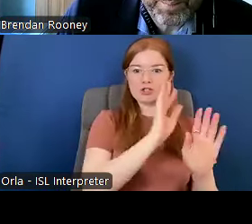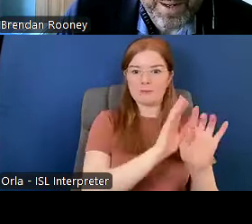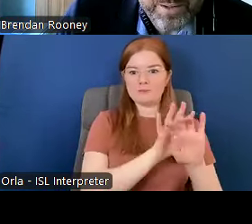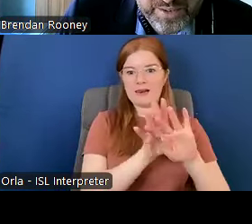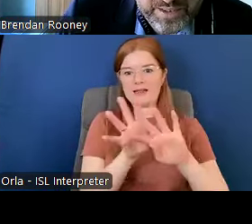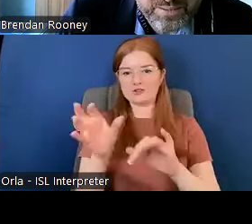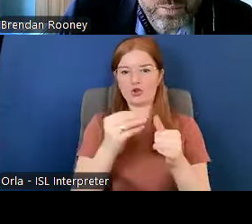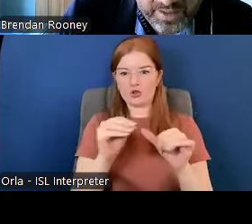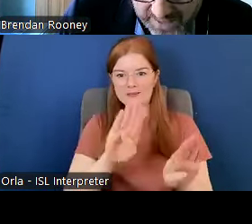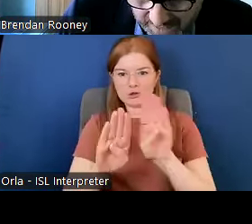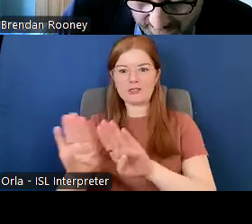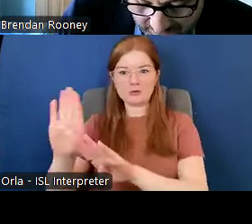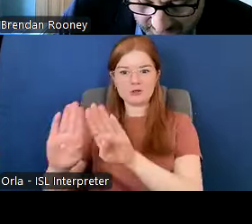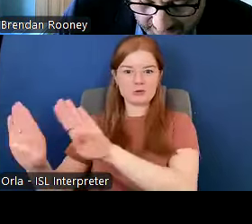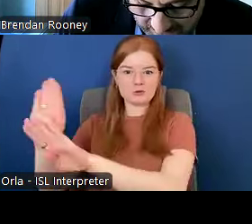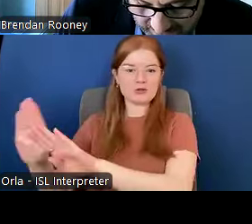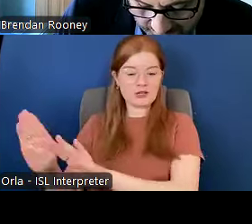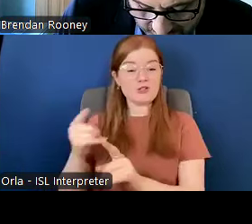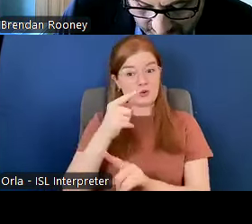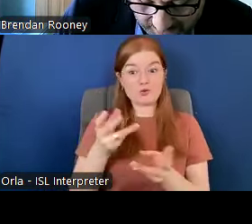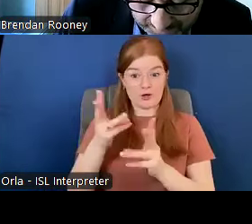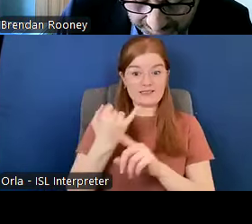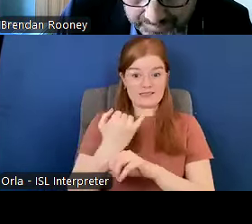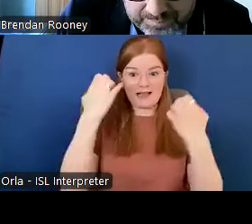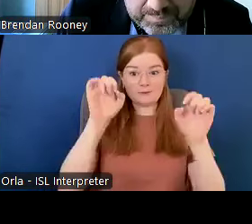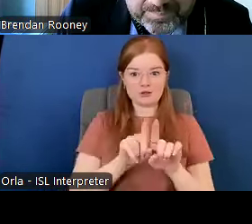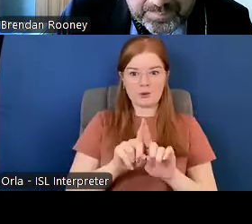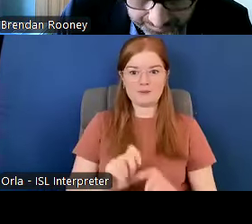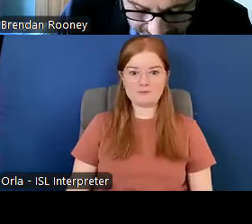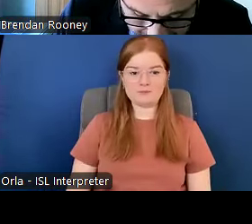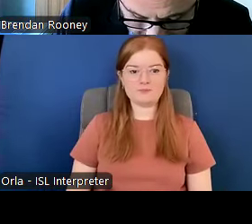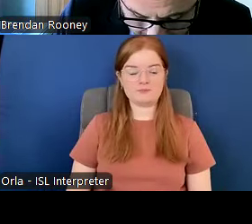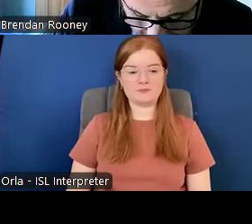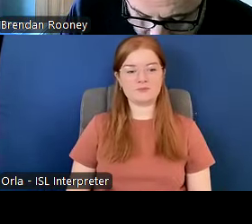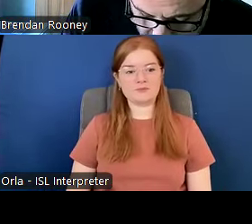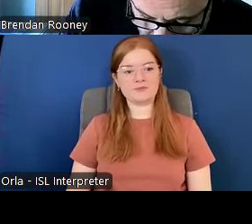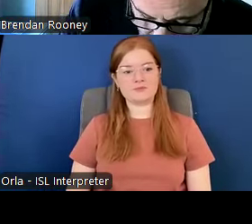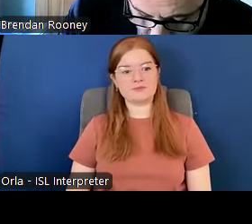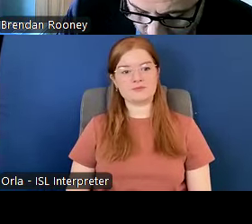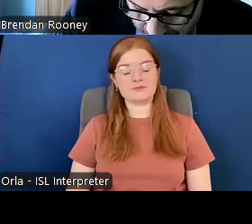preparatory work is in the exhibition as well. The following year, Evie Hone was